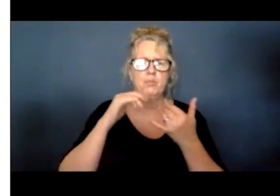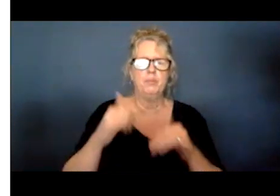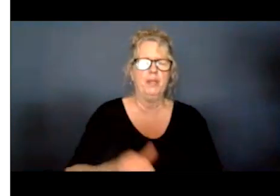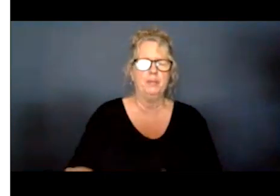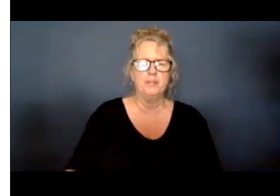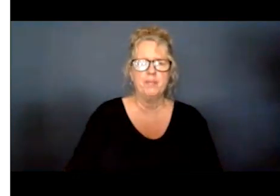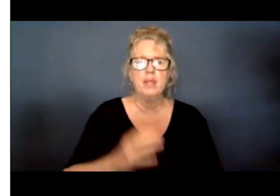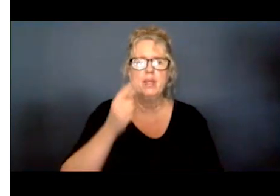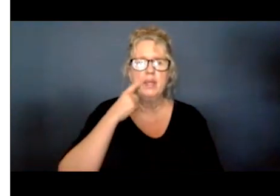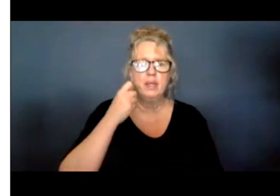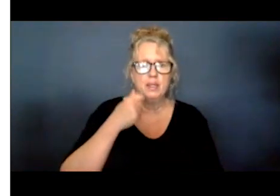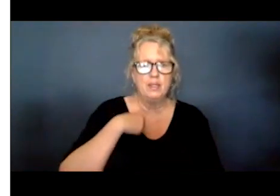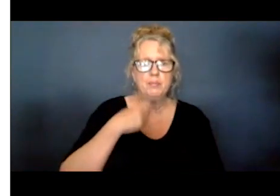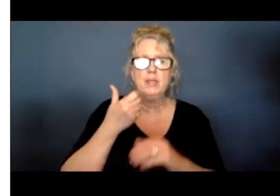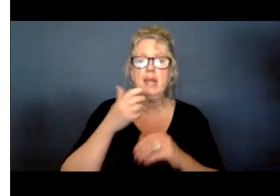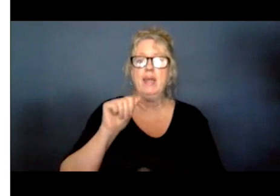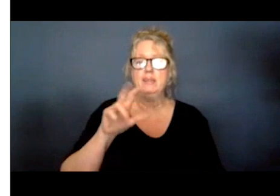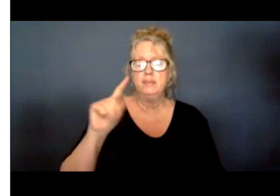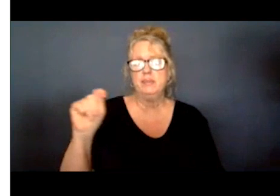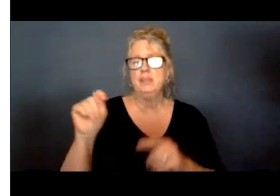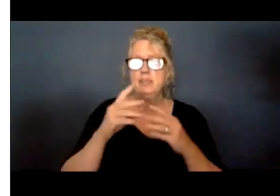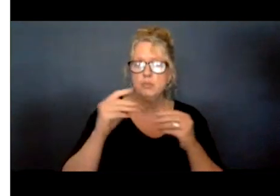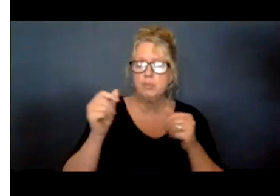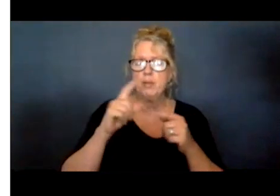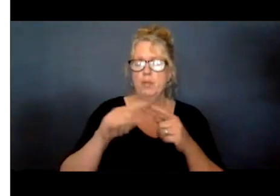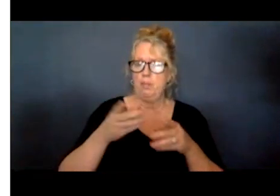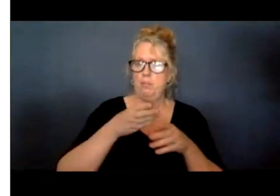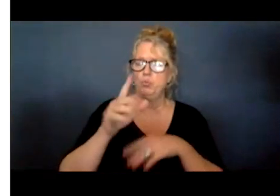AT and increasingly accessible mainstream tools are transforming